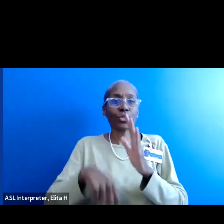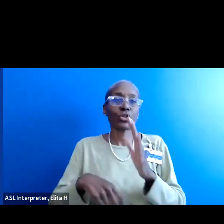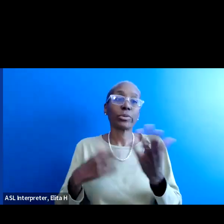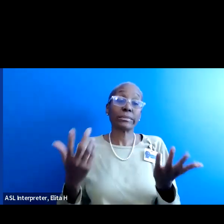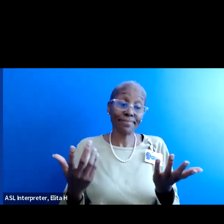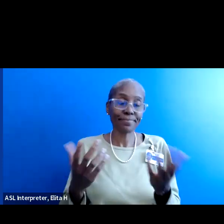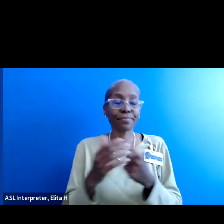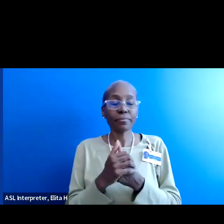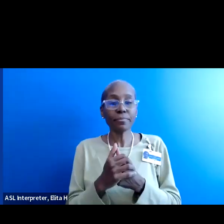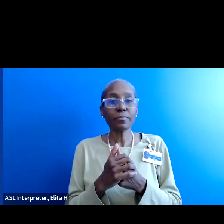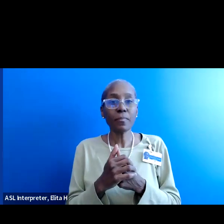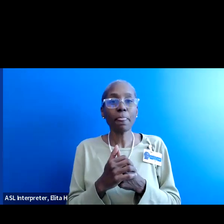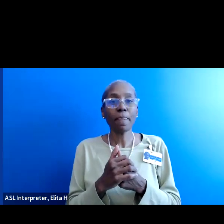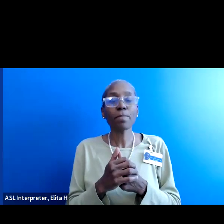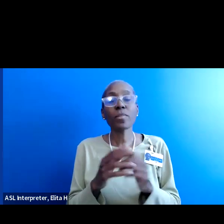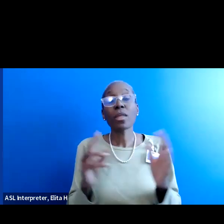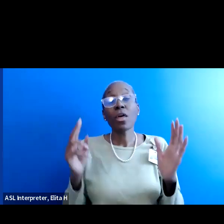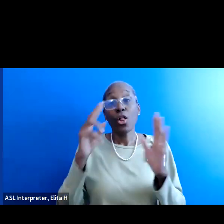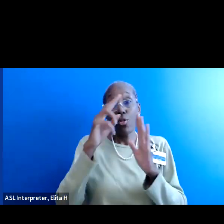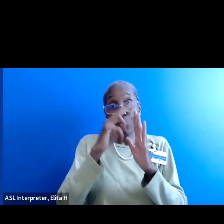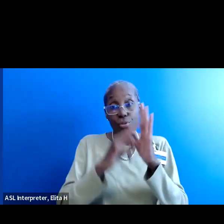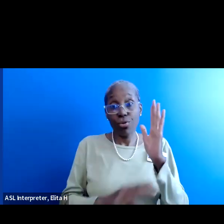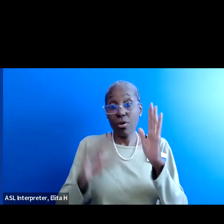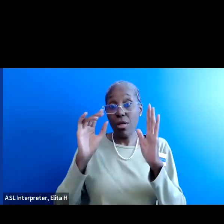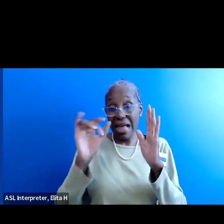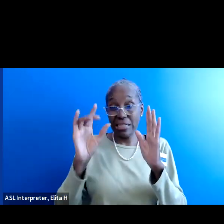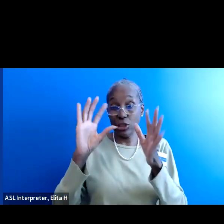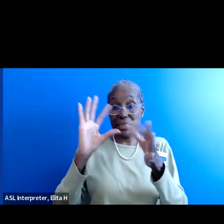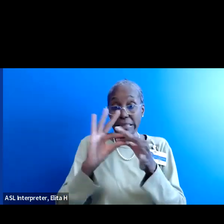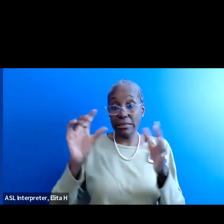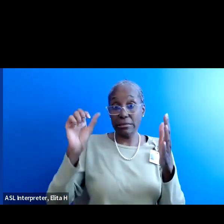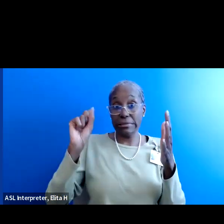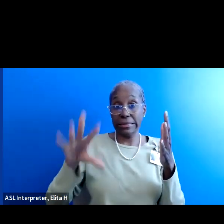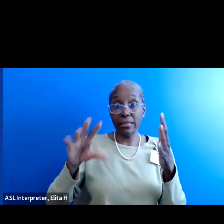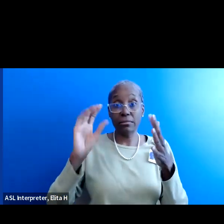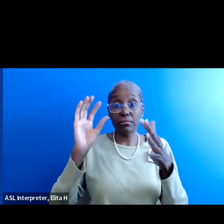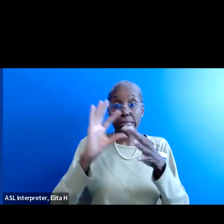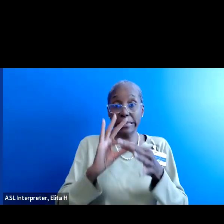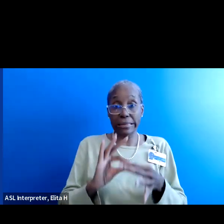So I would look at all those links that I put in the chat, especially for legal assistance.